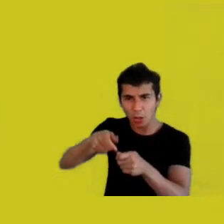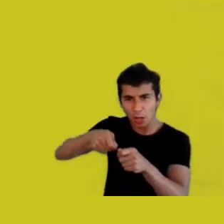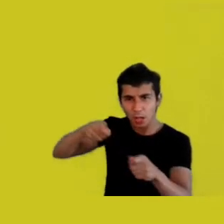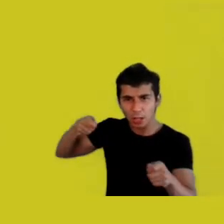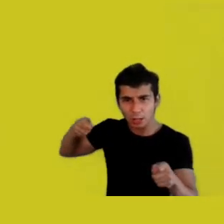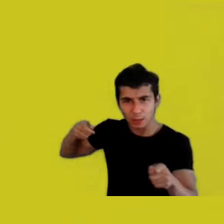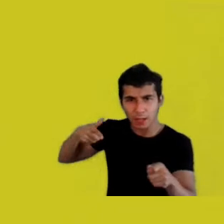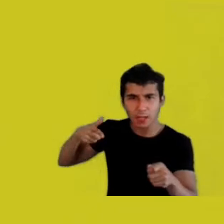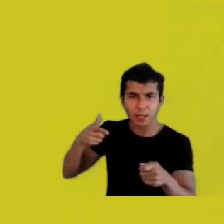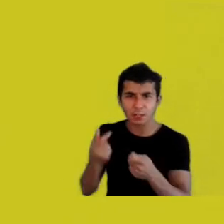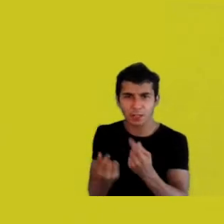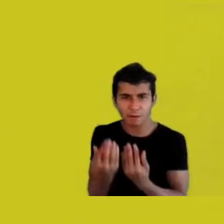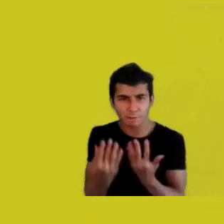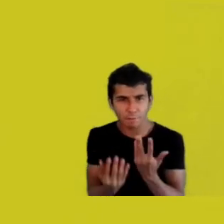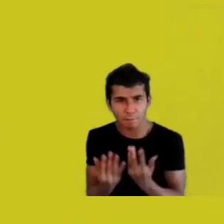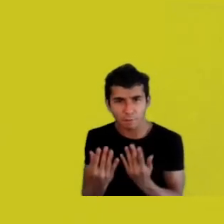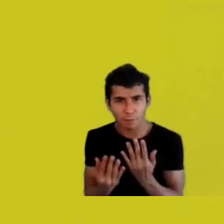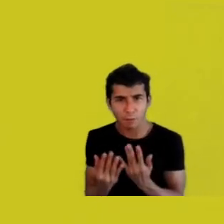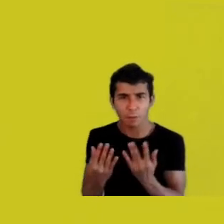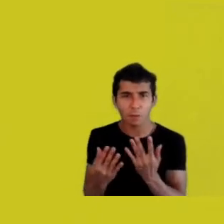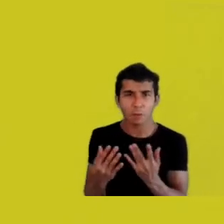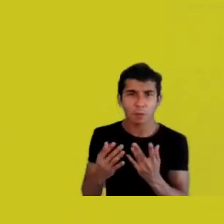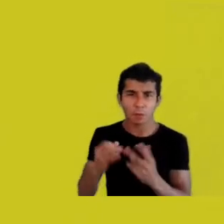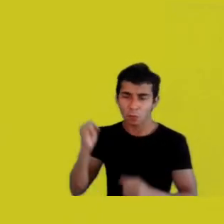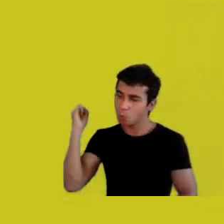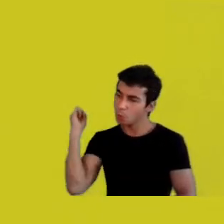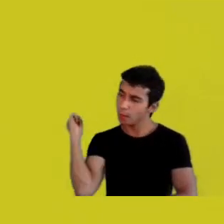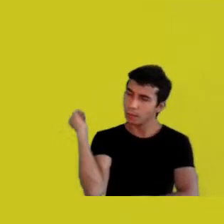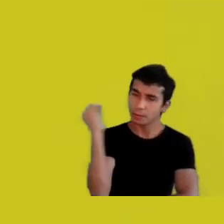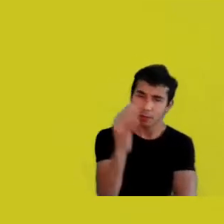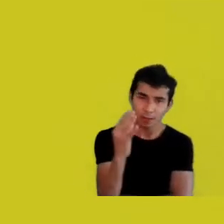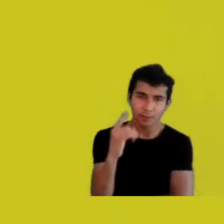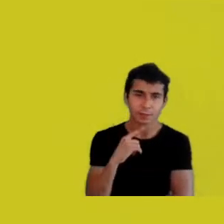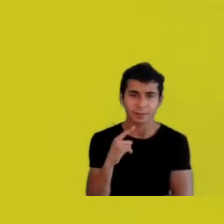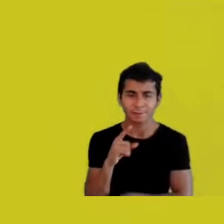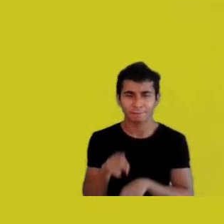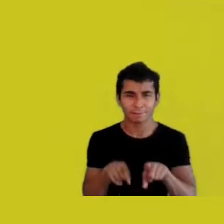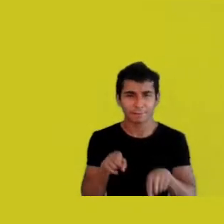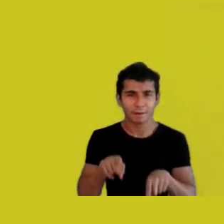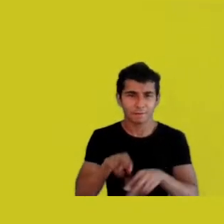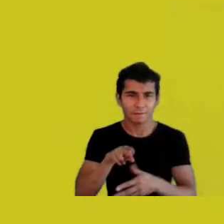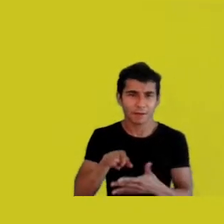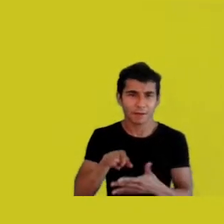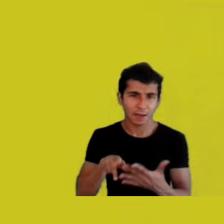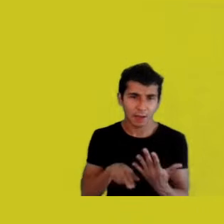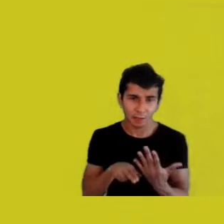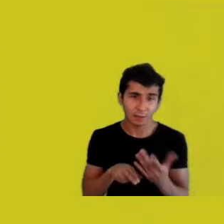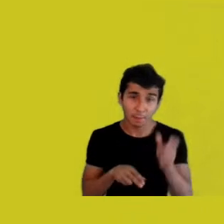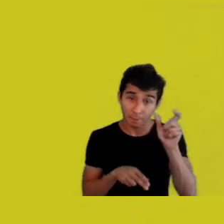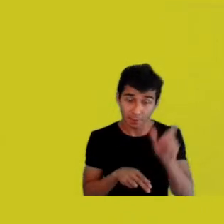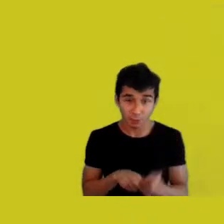They are people. However, they are absolutely...